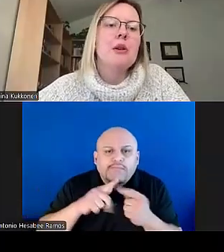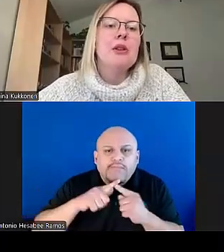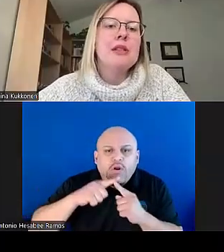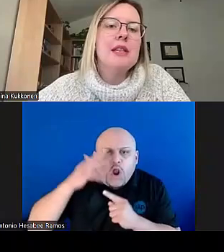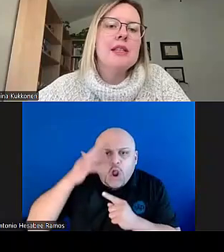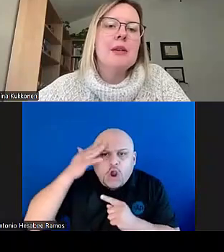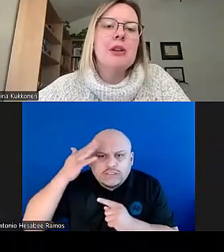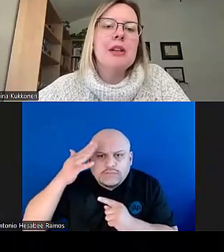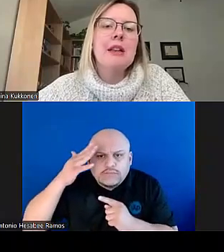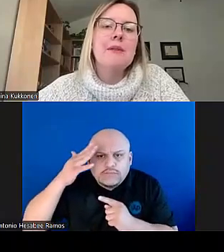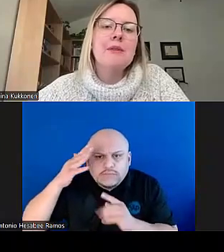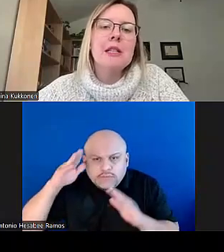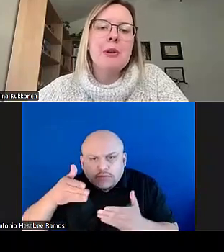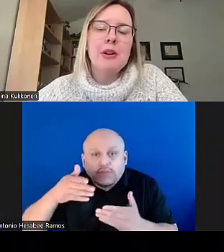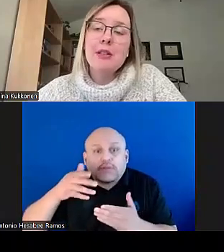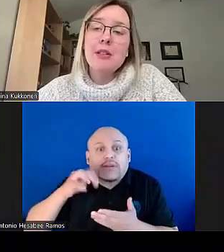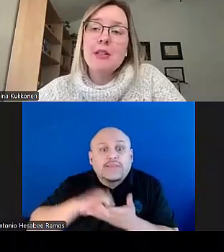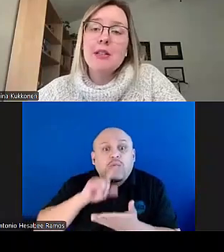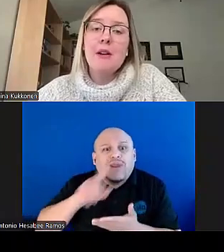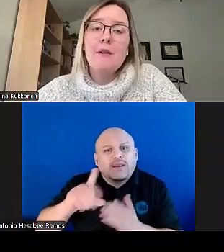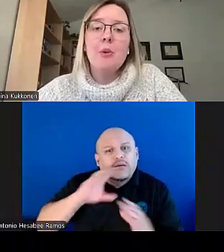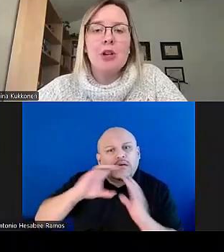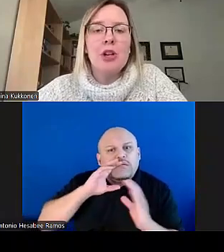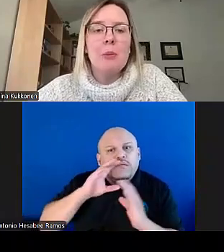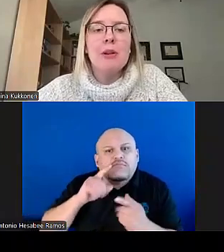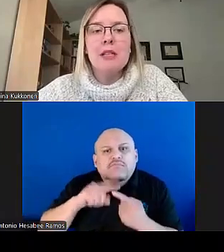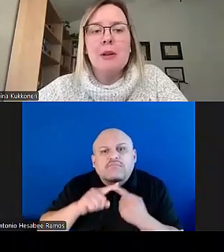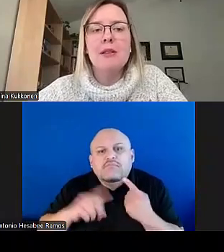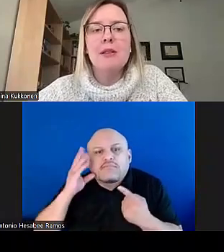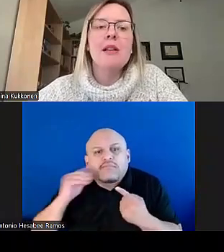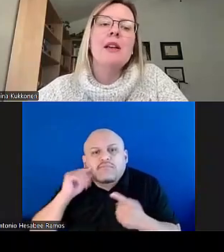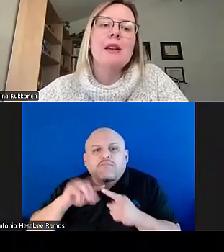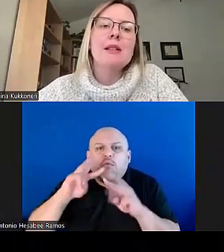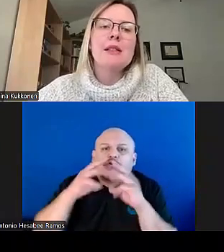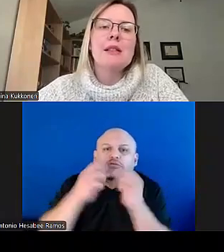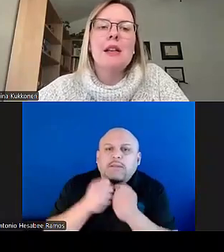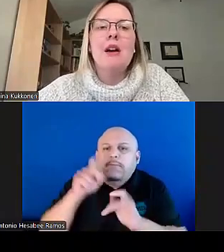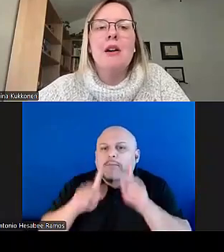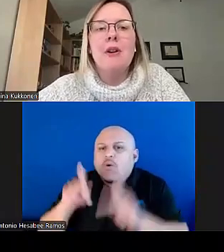So the zines communicate lived experiences of the workshop participants consisting of